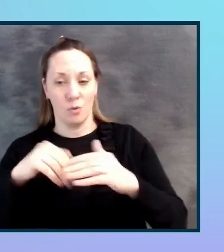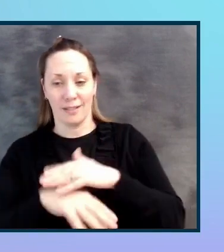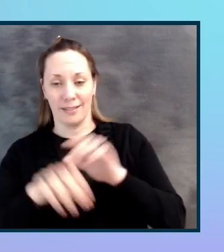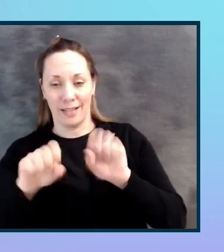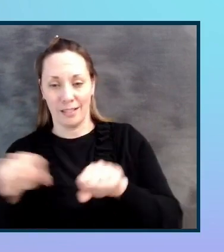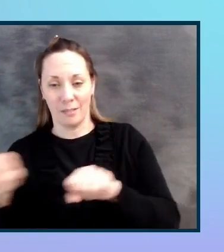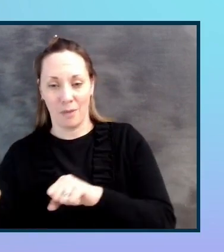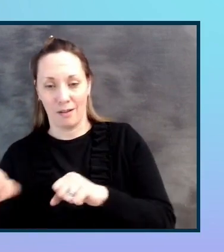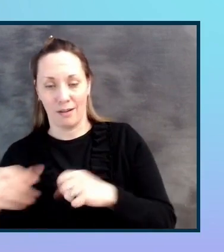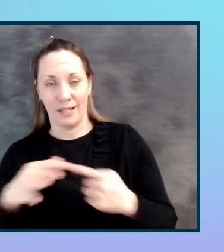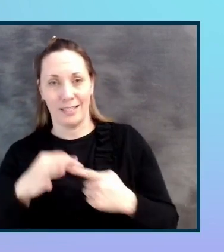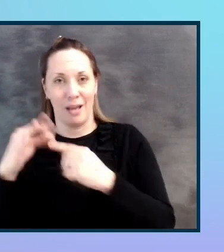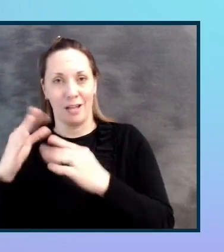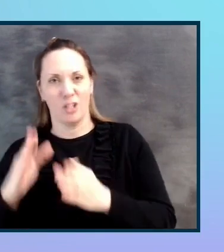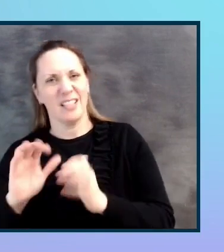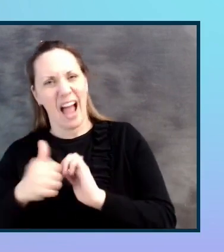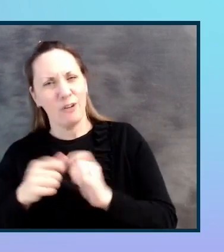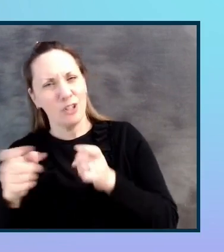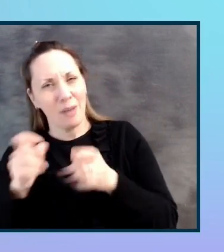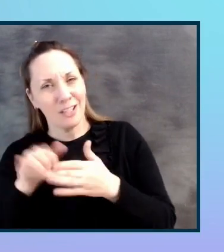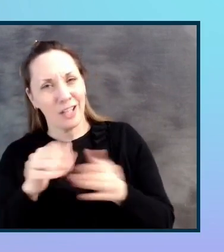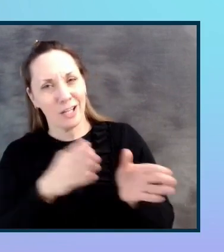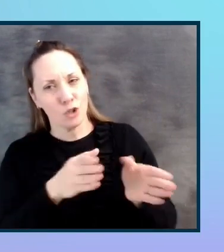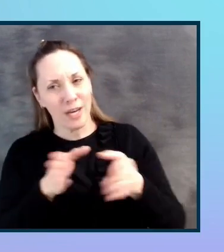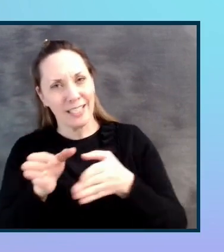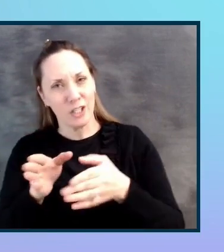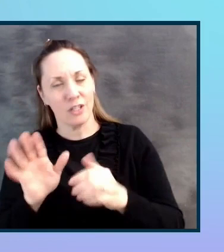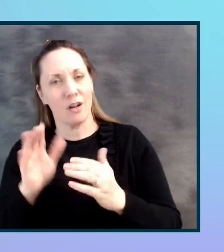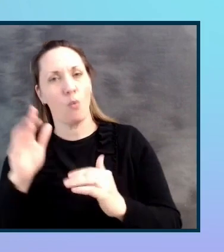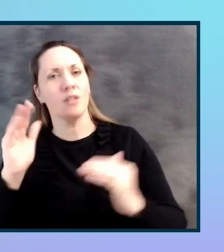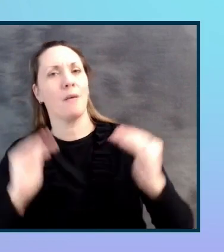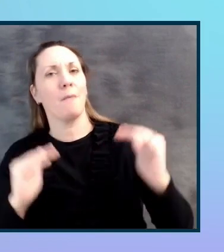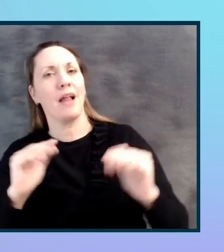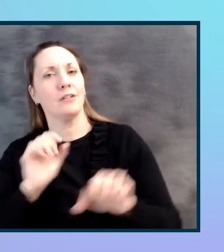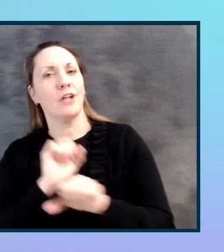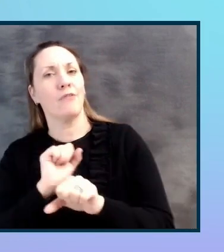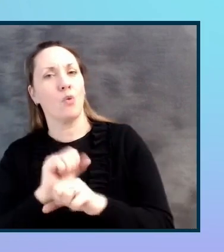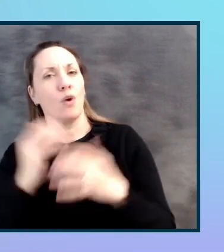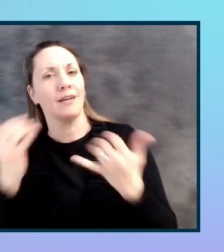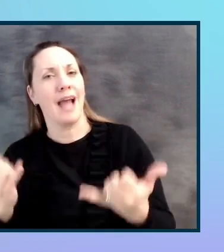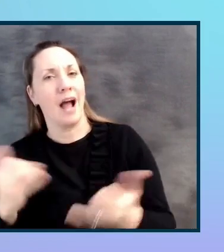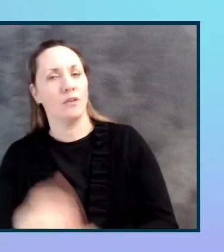How did you manage that transition and what is the balance of your work now? That's a good question.